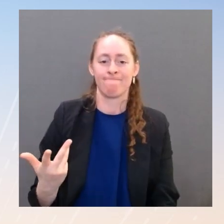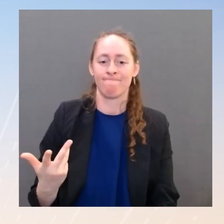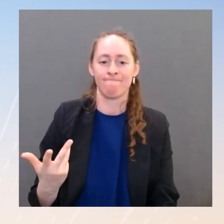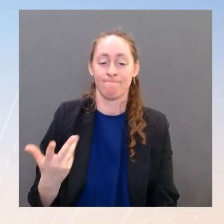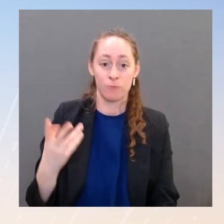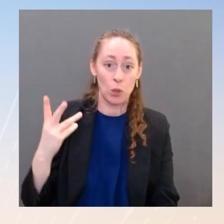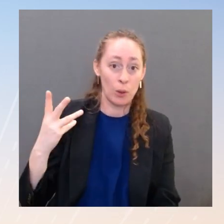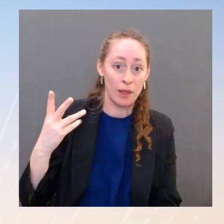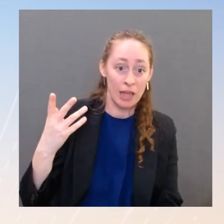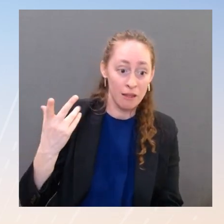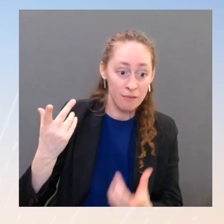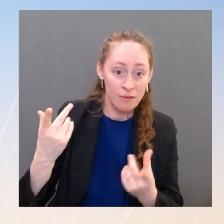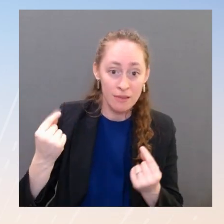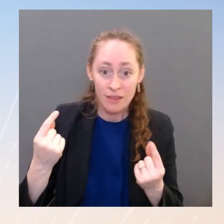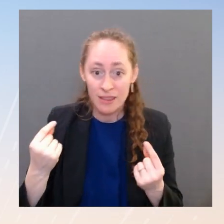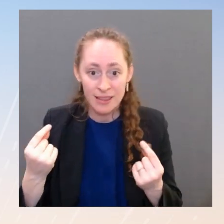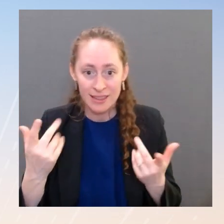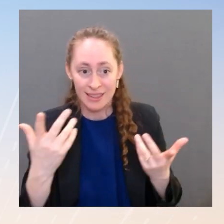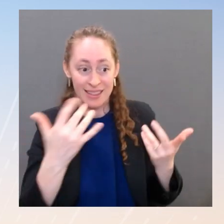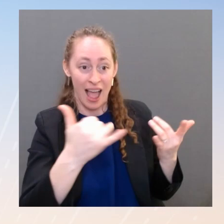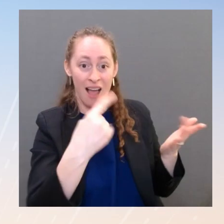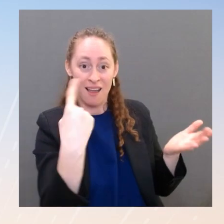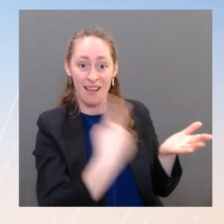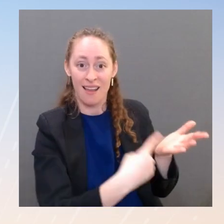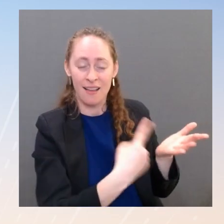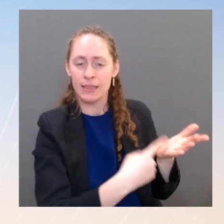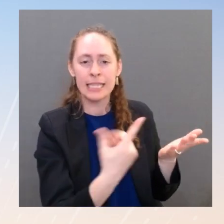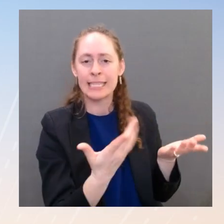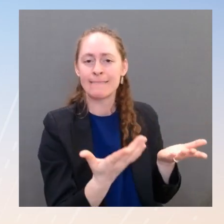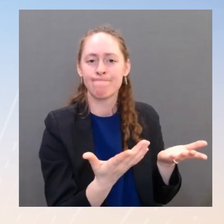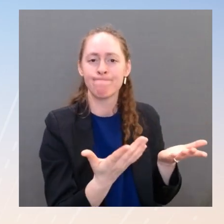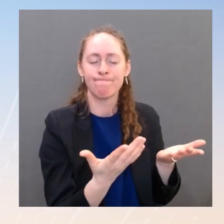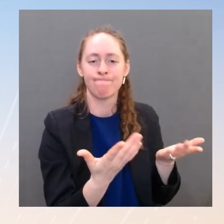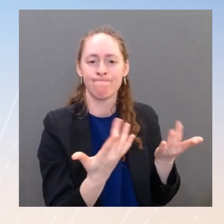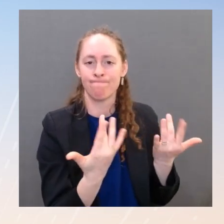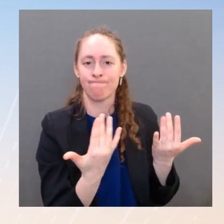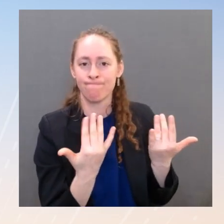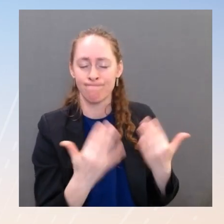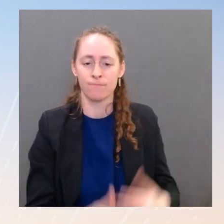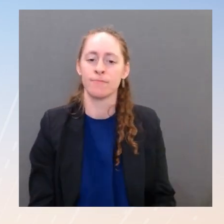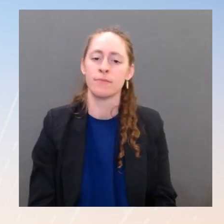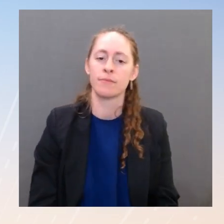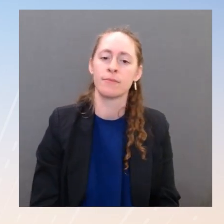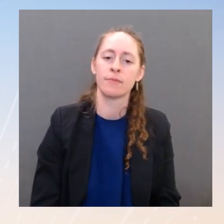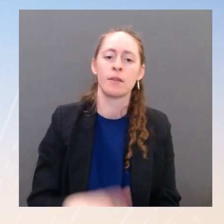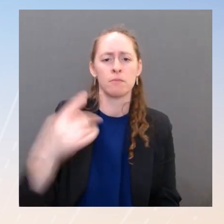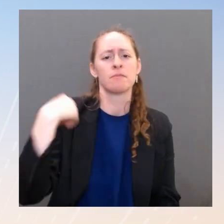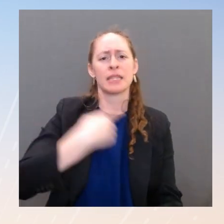continuing to engage with a range of Democrats about how to move the reconciliation effort forward as well.